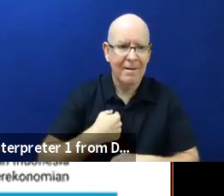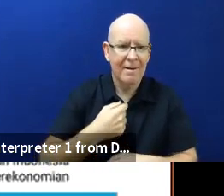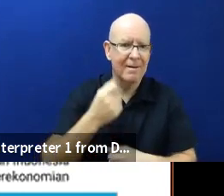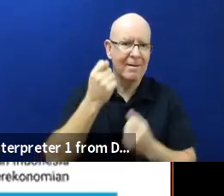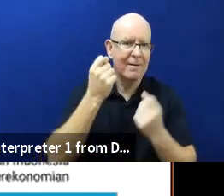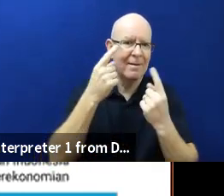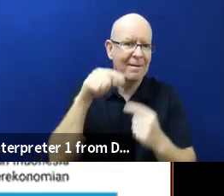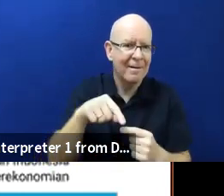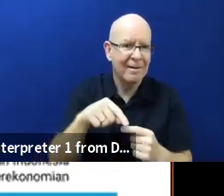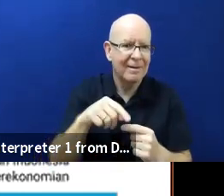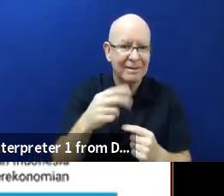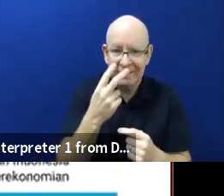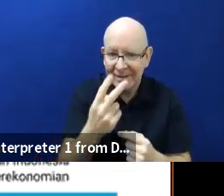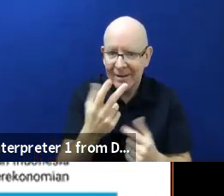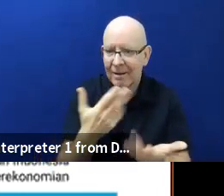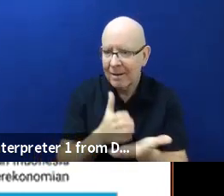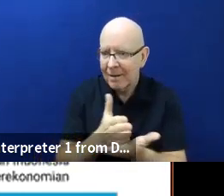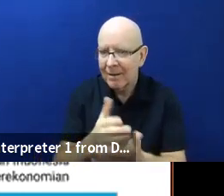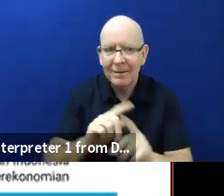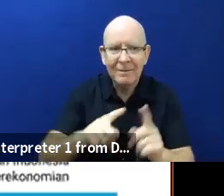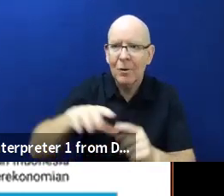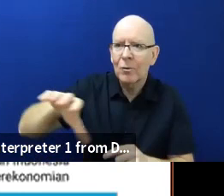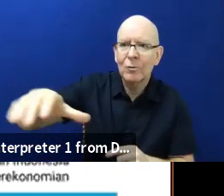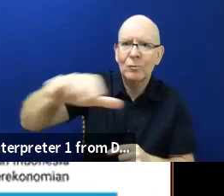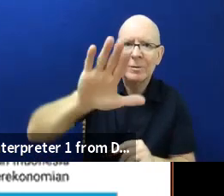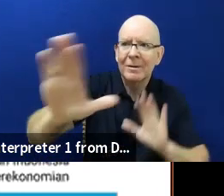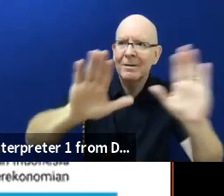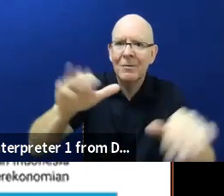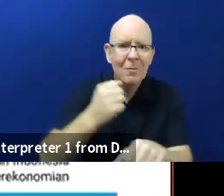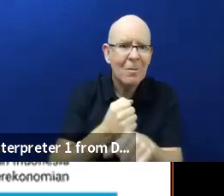that would have the highest impact on persons with disabilities and their families and make